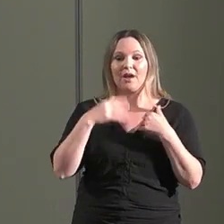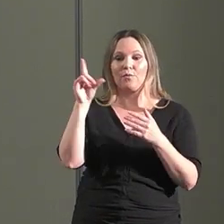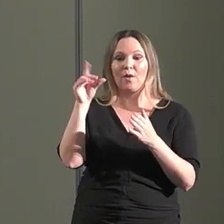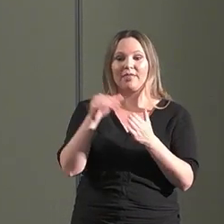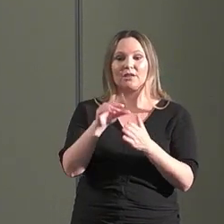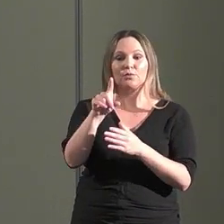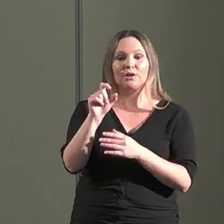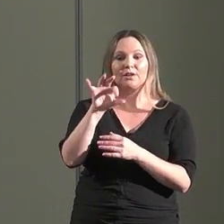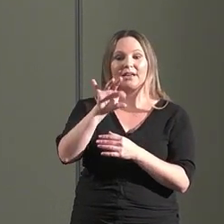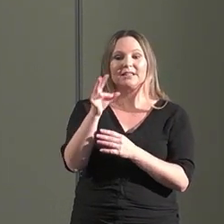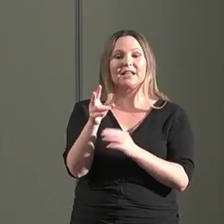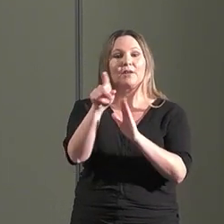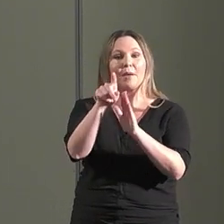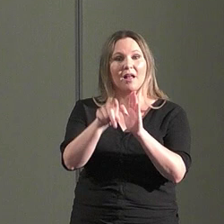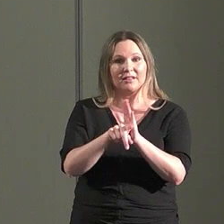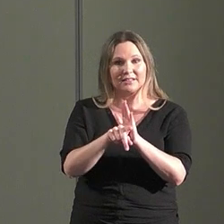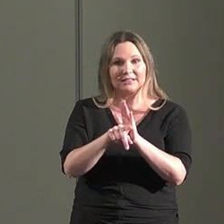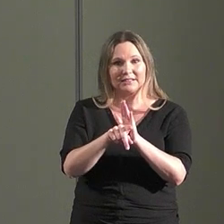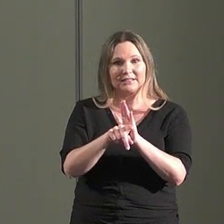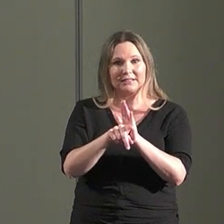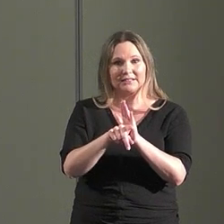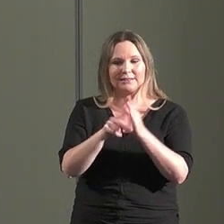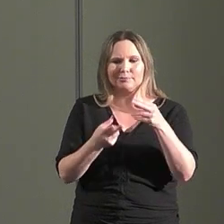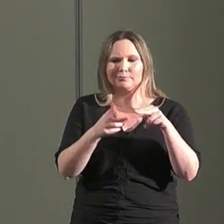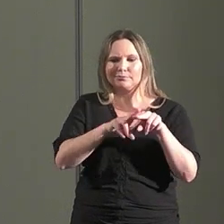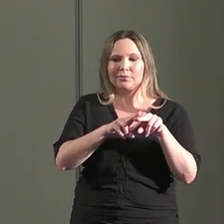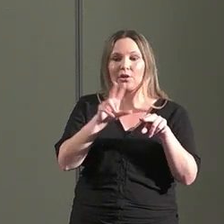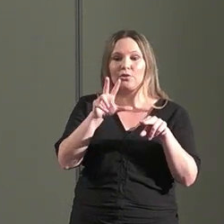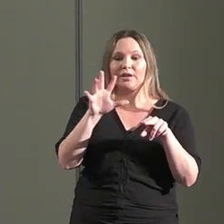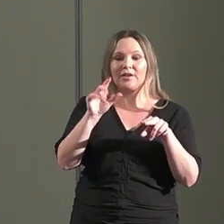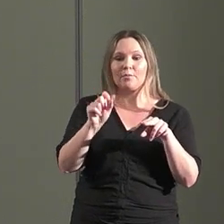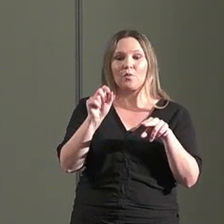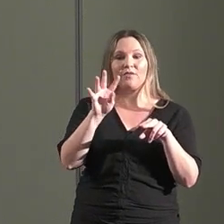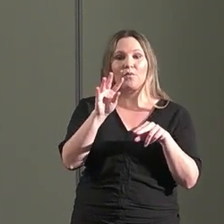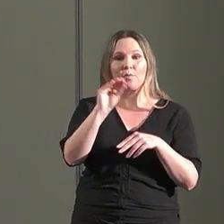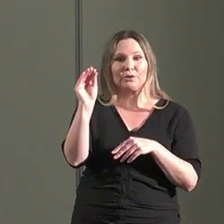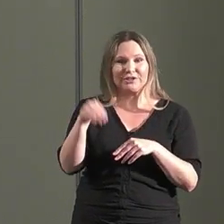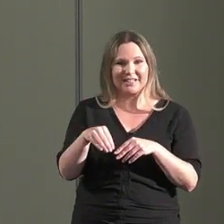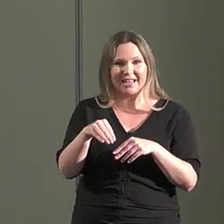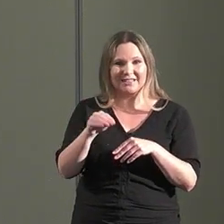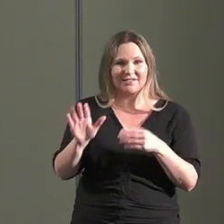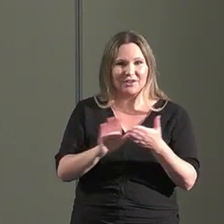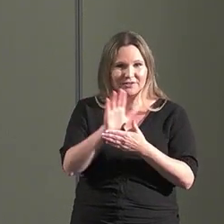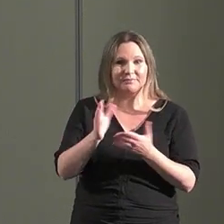In 2022 we had 1,197 up to 35.4% of institutions.